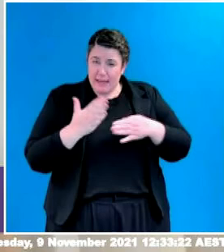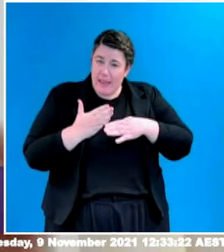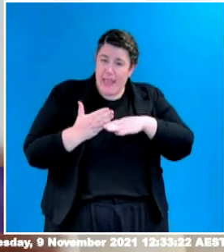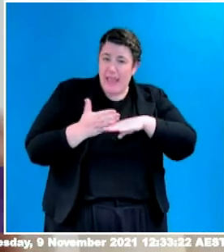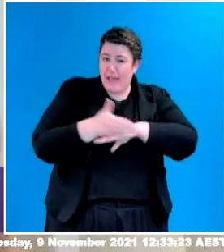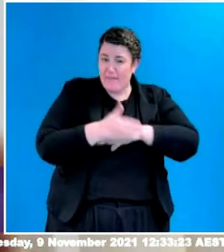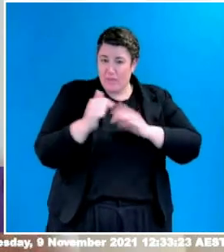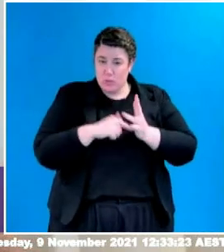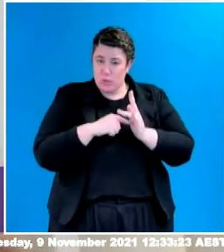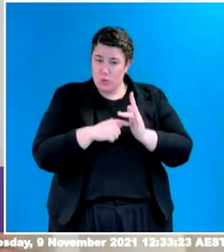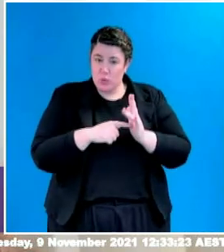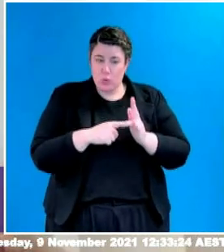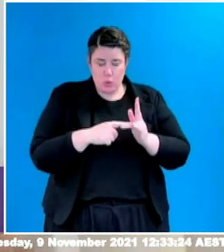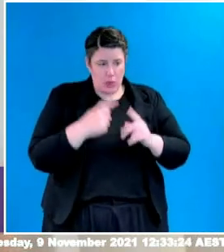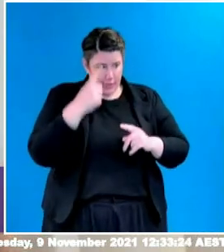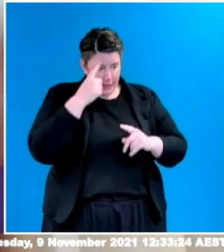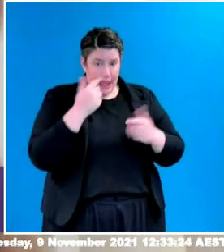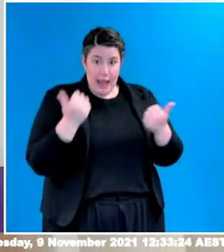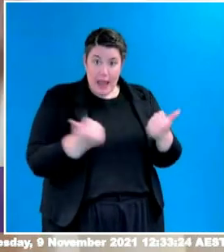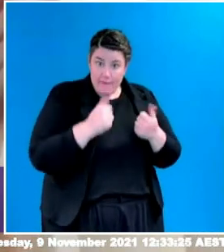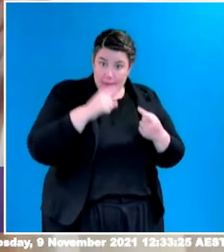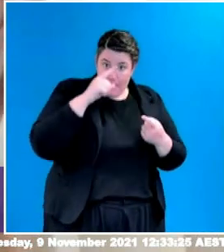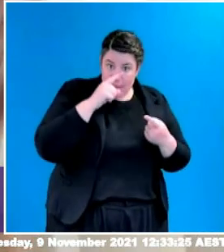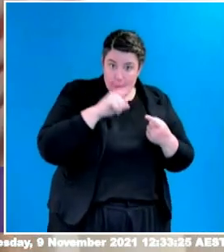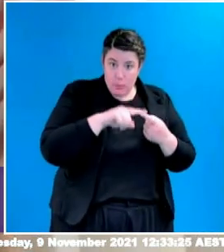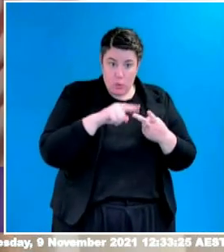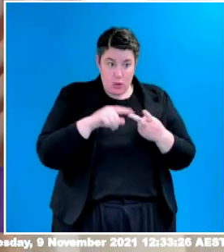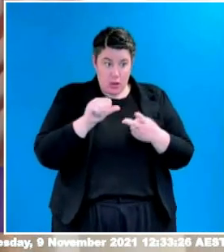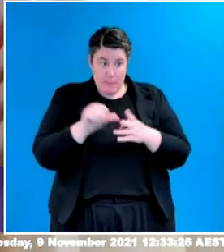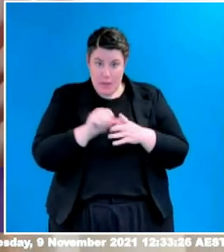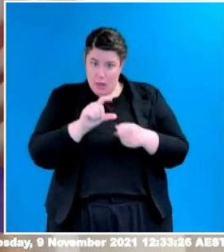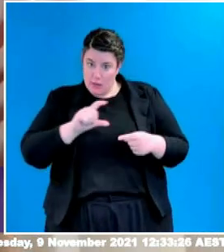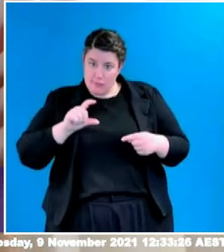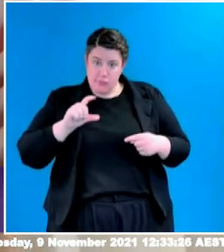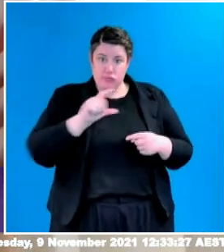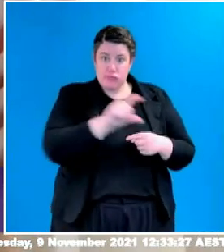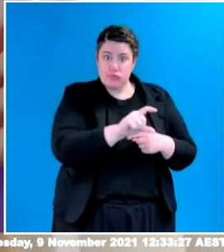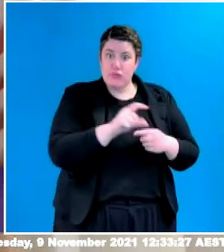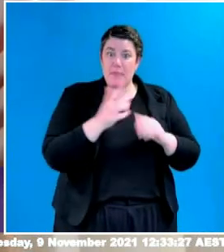serious resources into it and it arrived at 50 per cent of its board and its leadership.